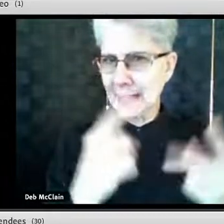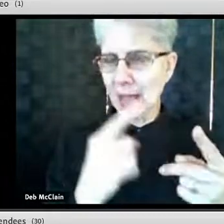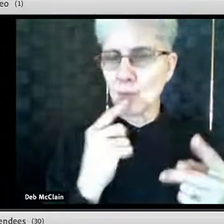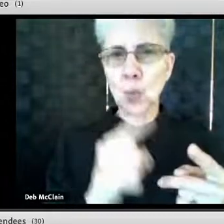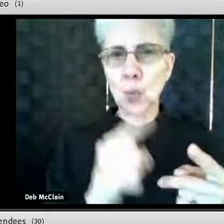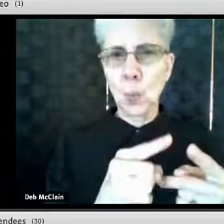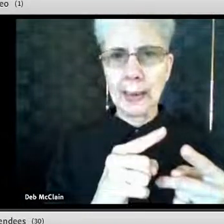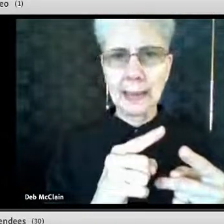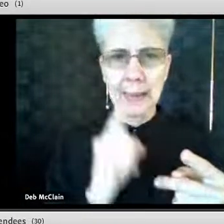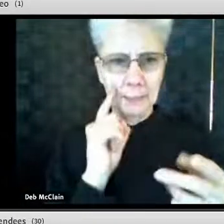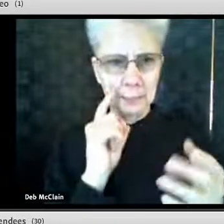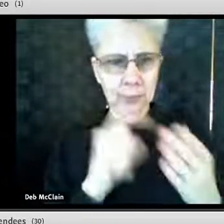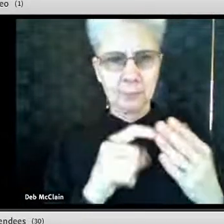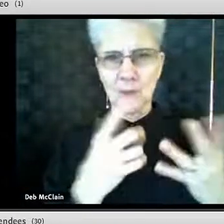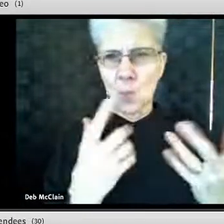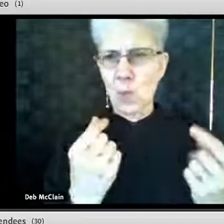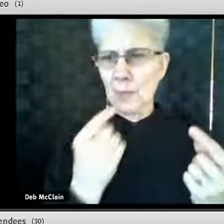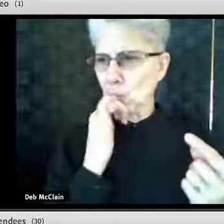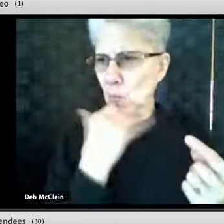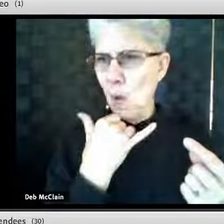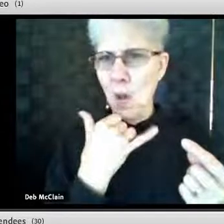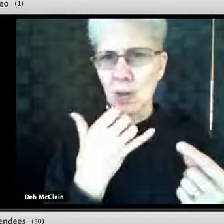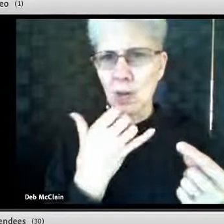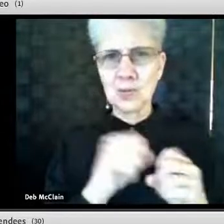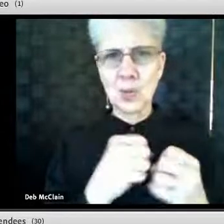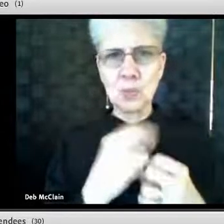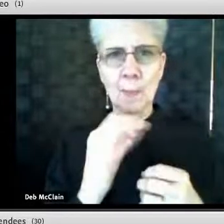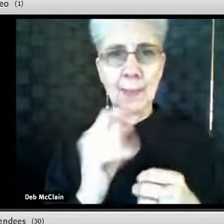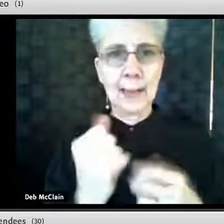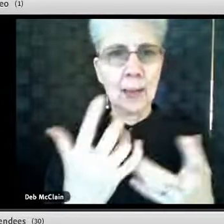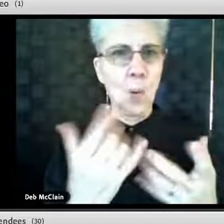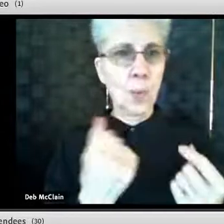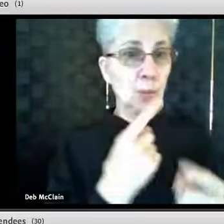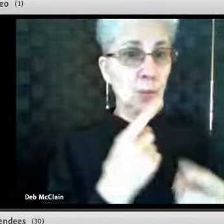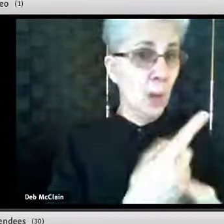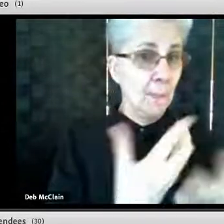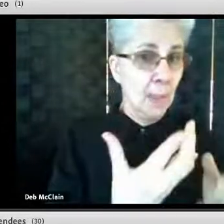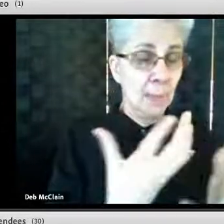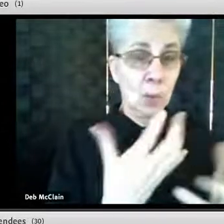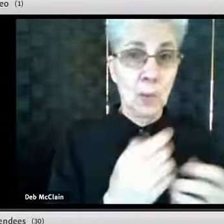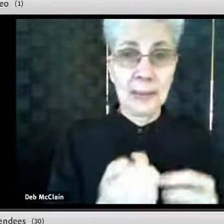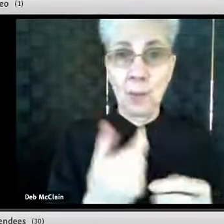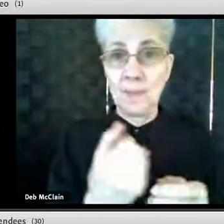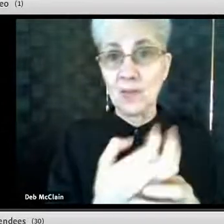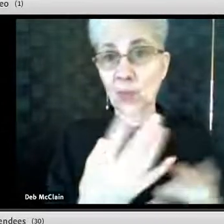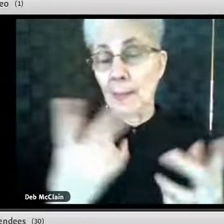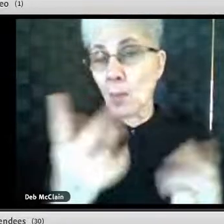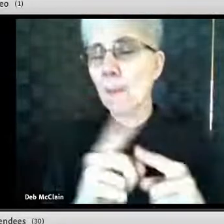you really need to take a second back and go, "What am I doing wrong on social media?" Or what am I doing right? Maybe you wanted to get rid of a couple of people.